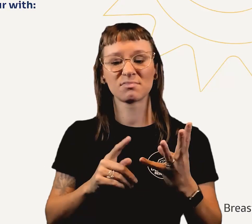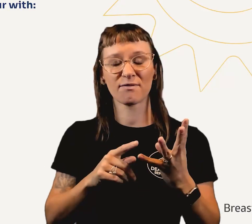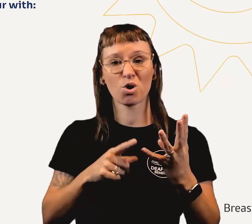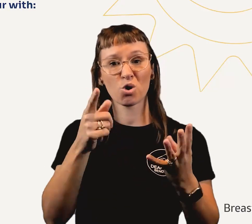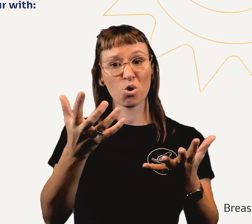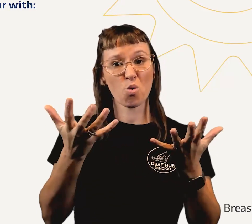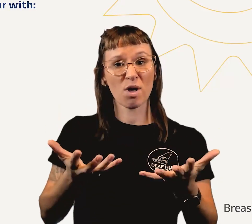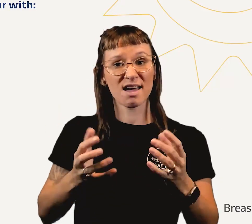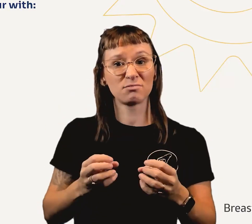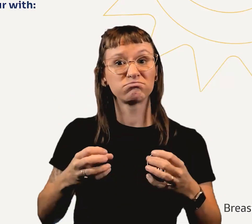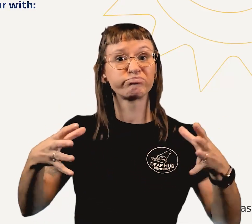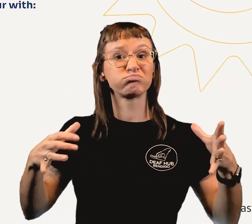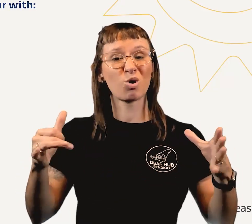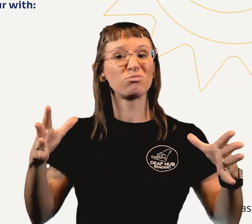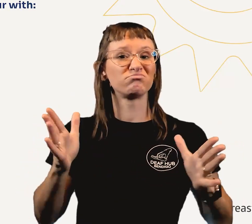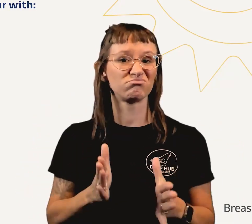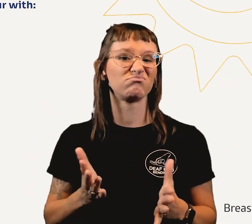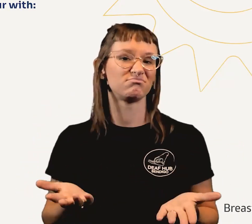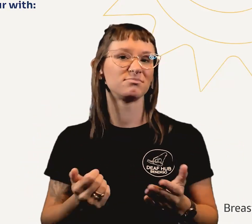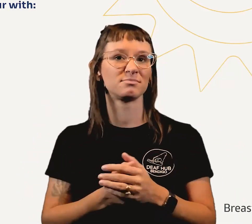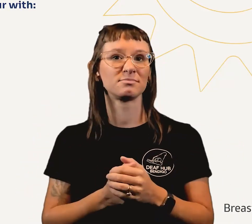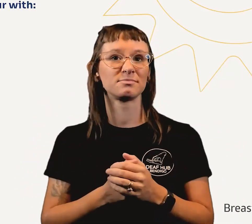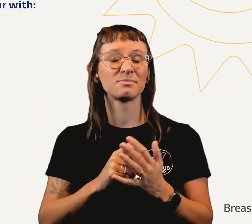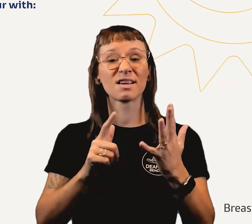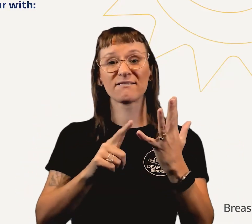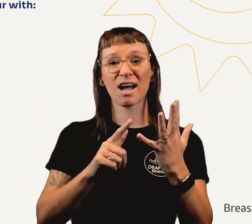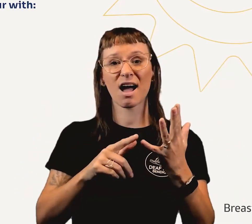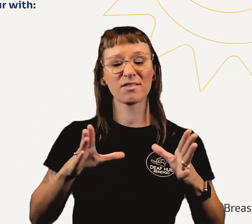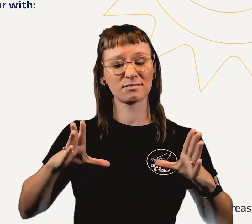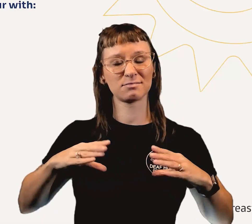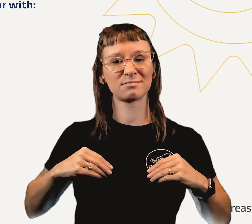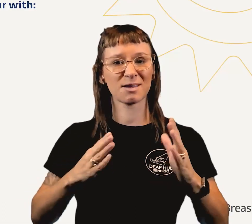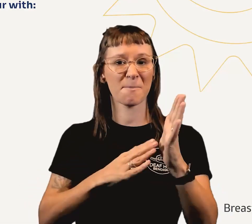pregnancy and breastfeeding. 4- With weight loss and weight gain and also 5- Menopause.